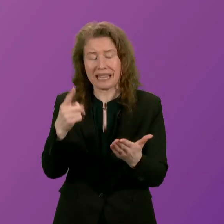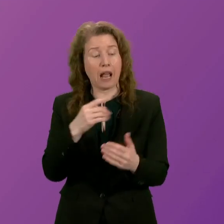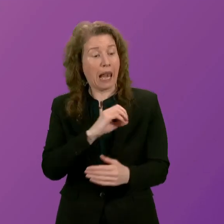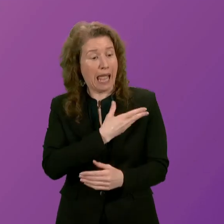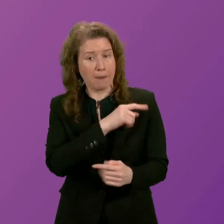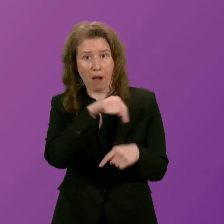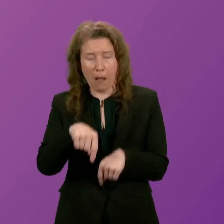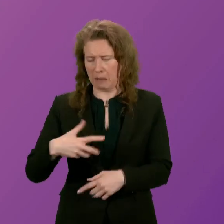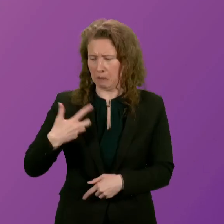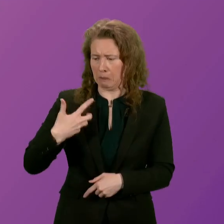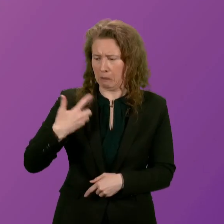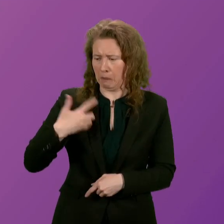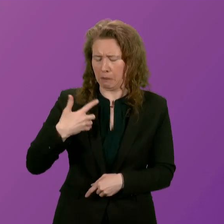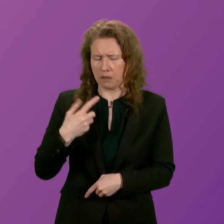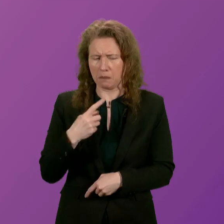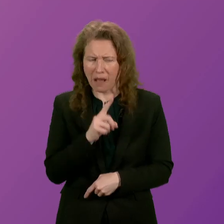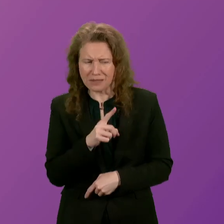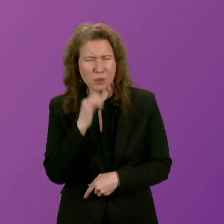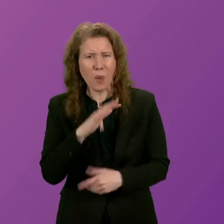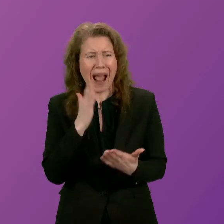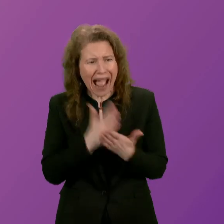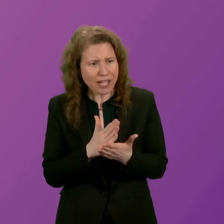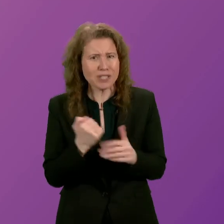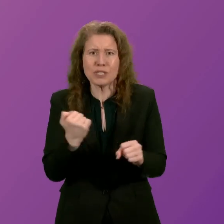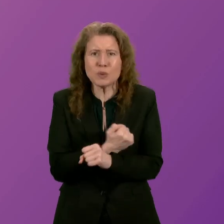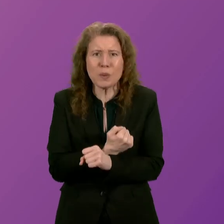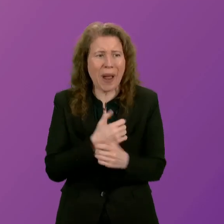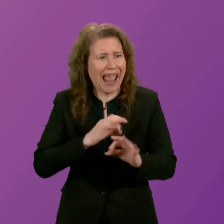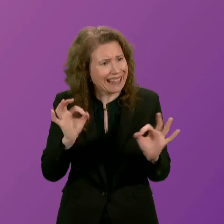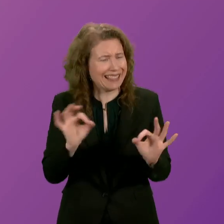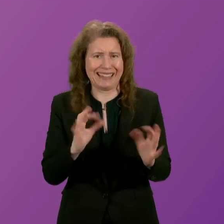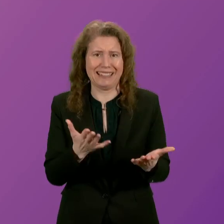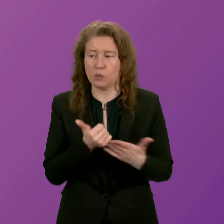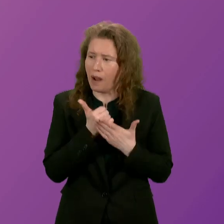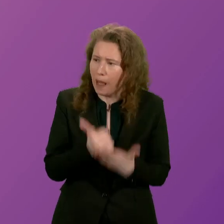comes here to complain about issues, but it will not do the heavy lifting to support